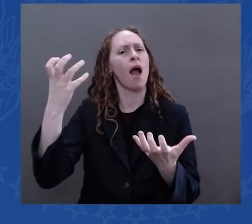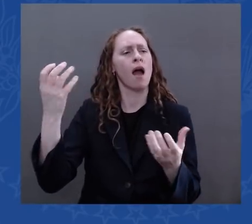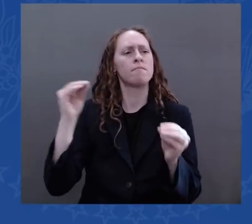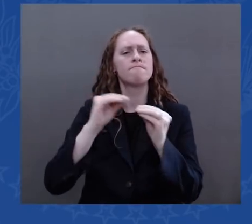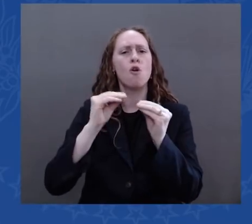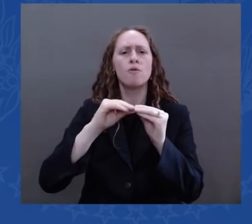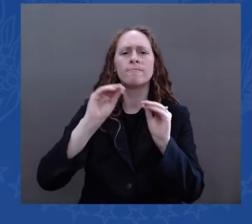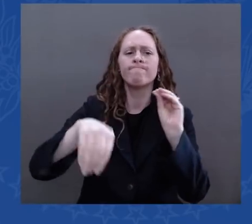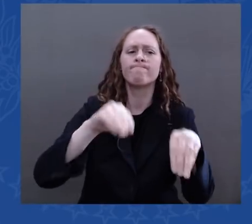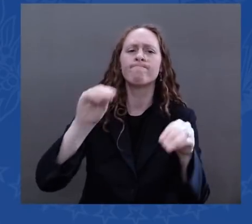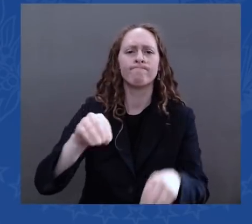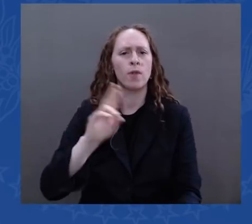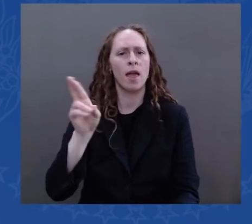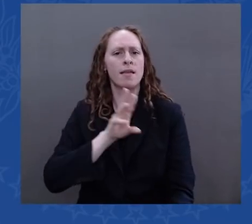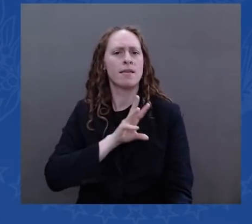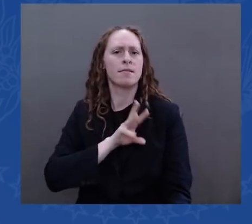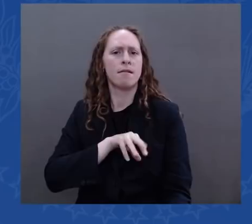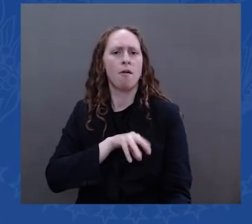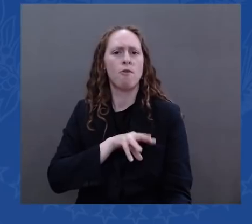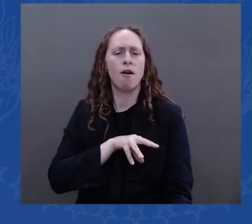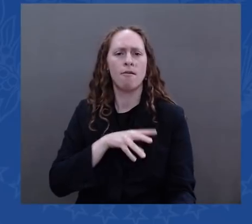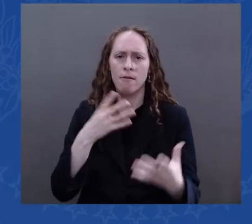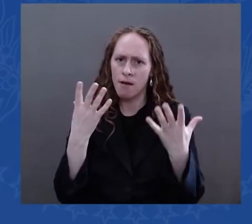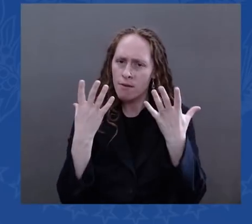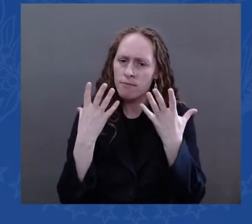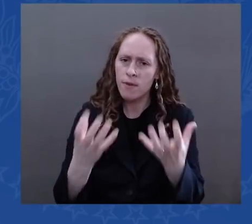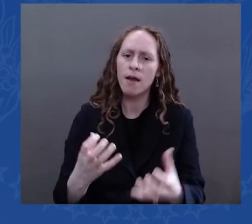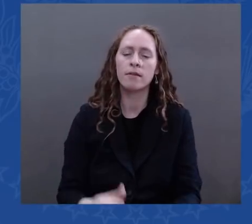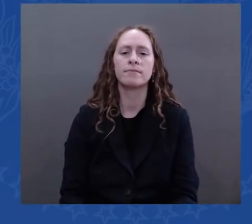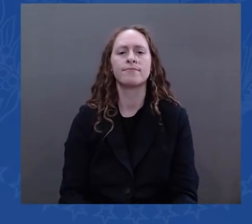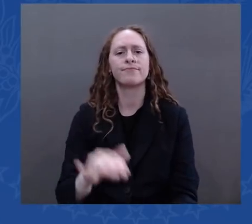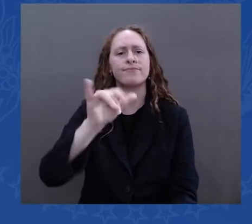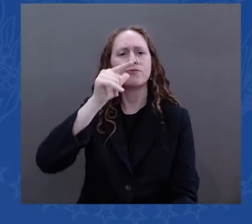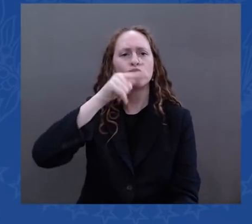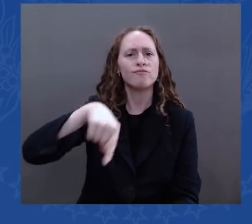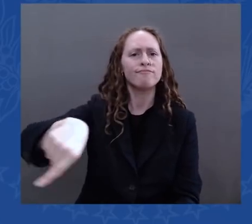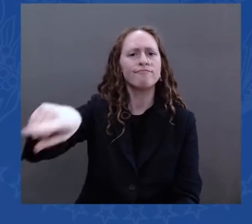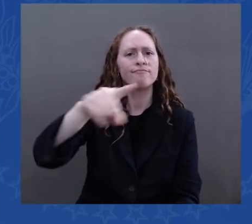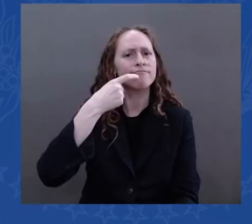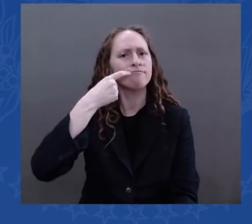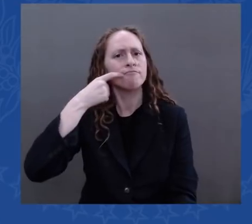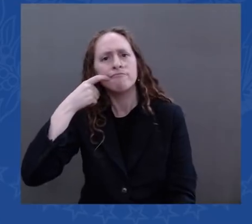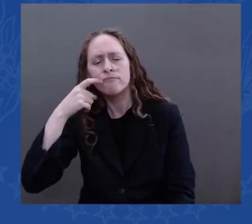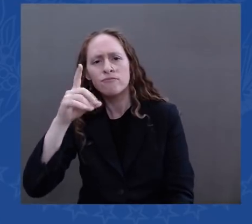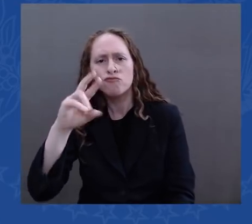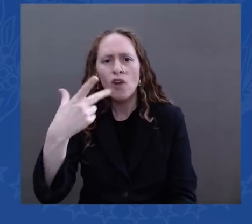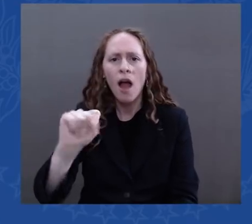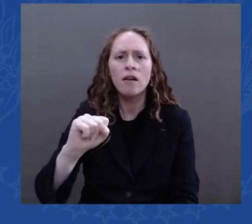drug treatment, mental health, criminal justice reform, and reentry for people coming home after incarceration.